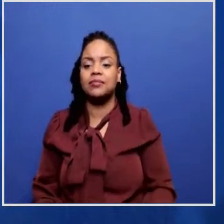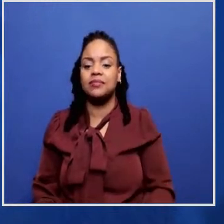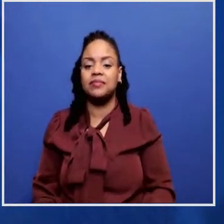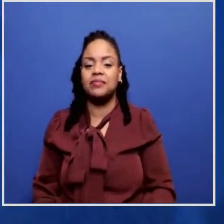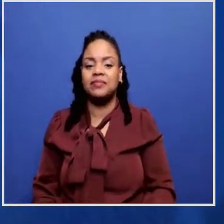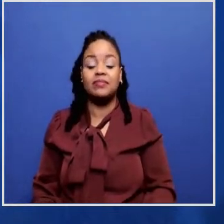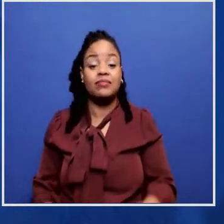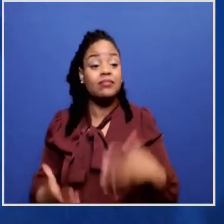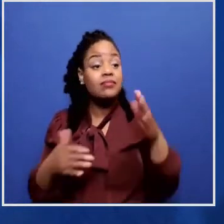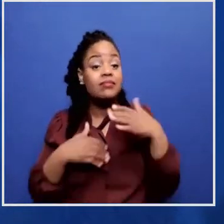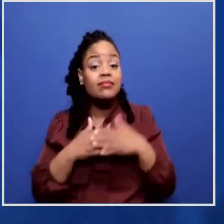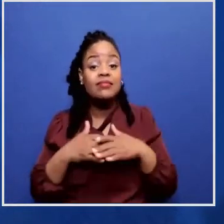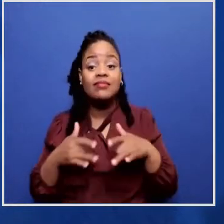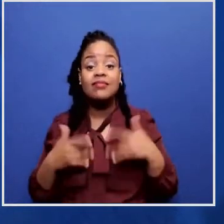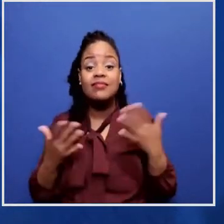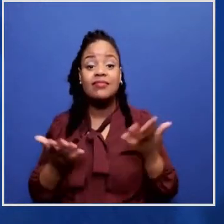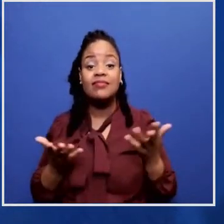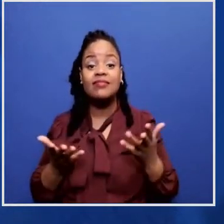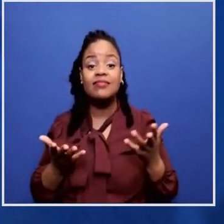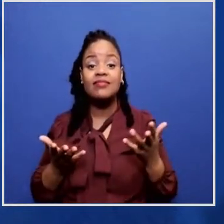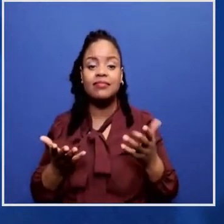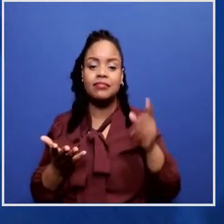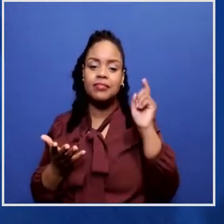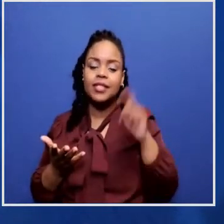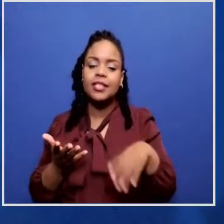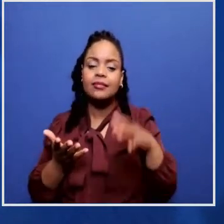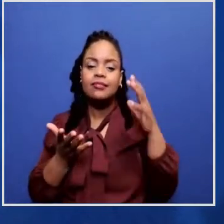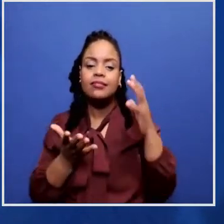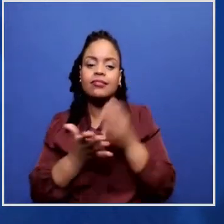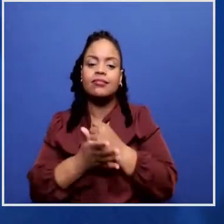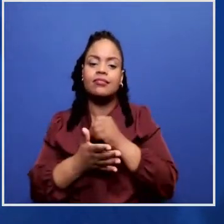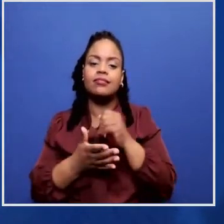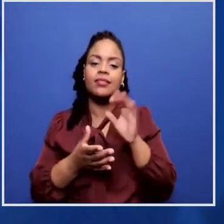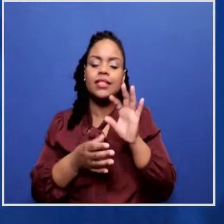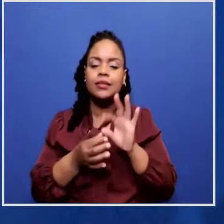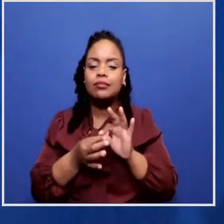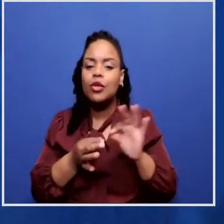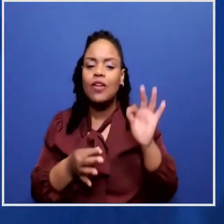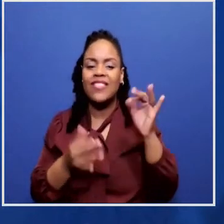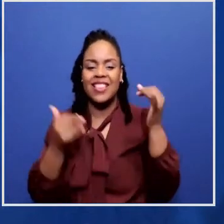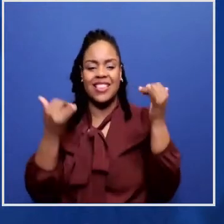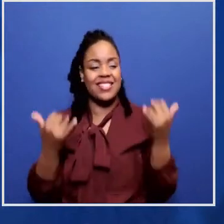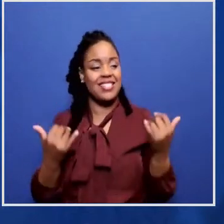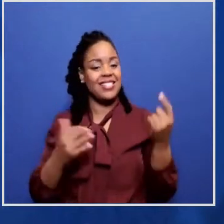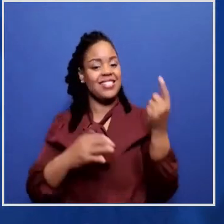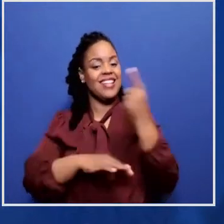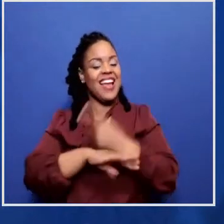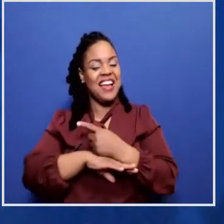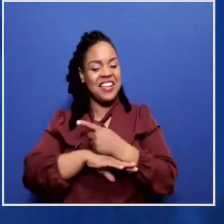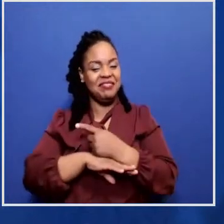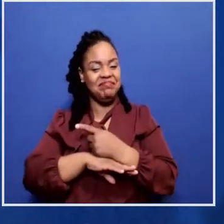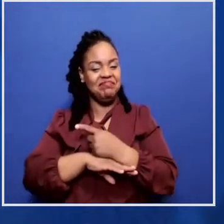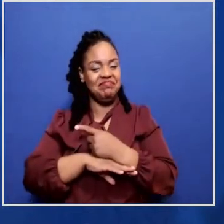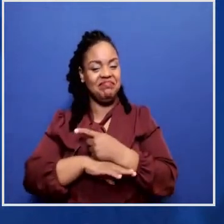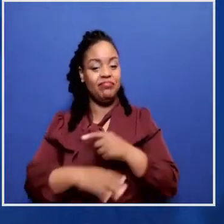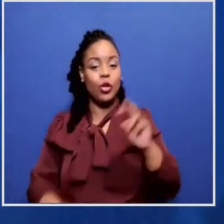WHAT COMES NEXT. CHANNELING THE ENERGY AND SPIRIT